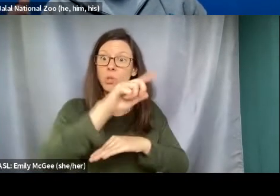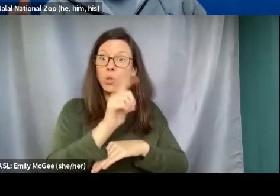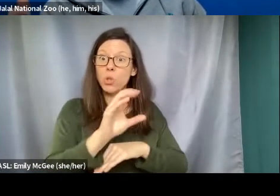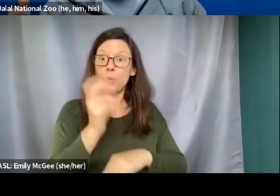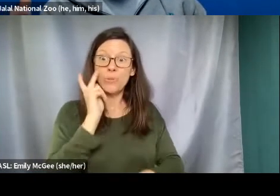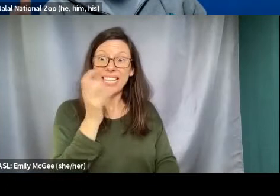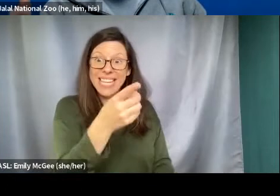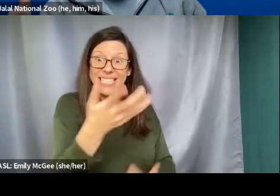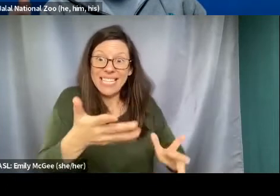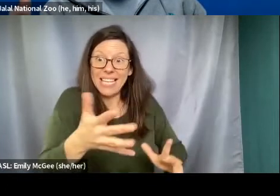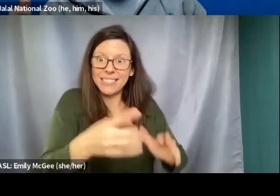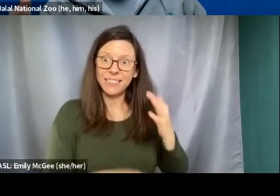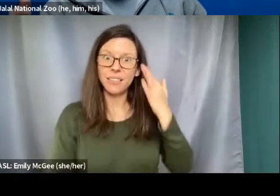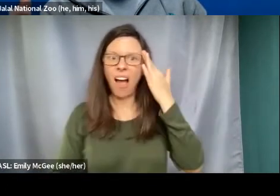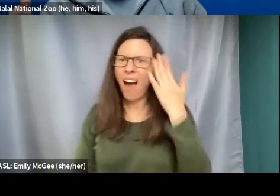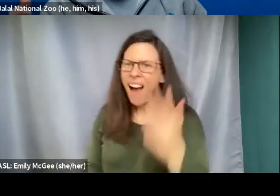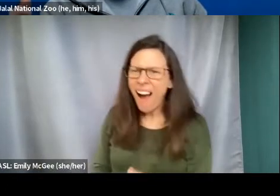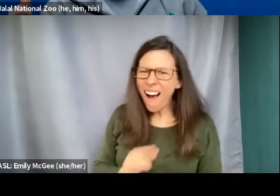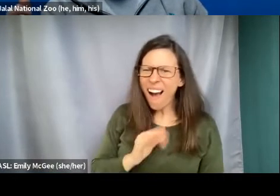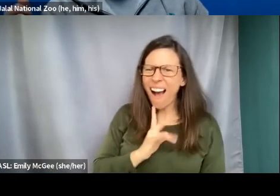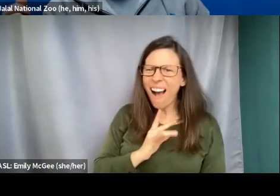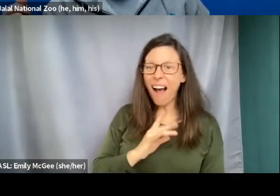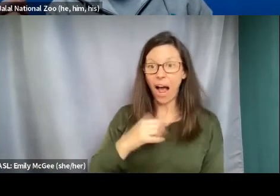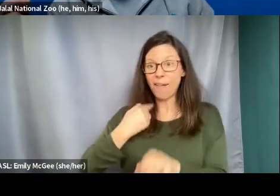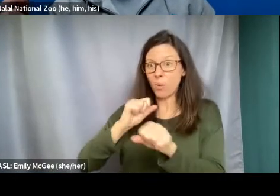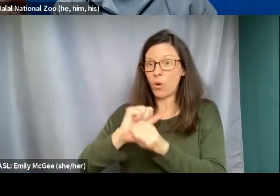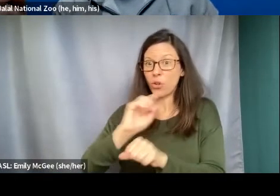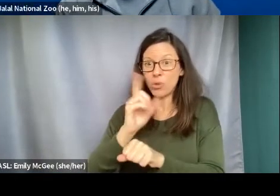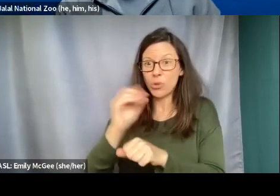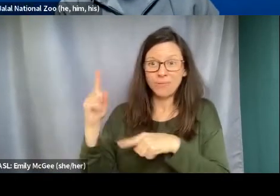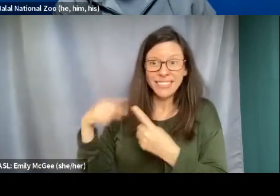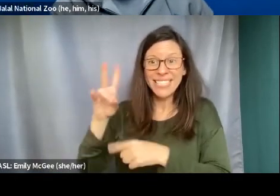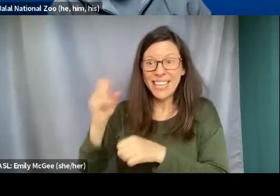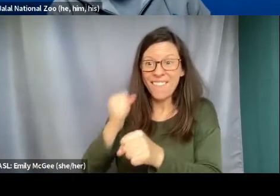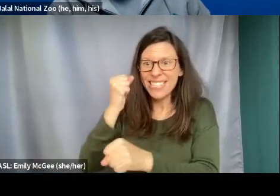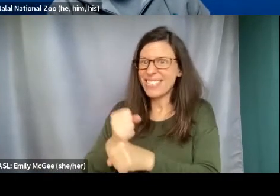been into and I've worked at the zoo for seven years now but a day today that the zoo is closed